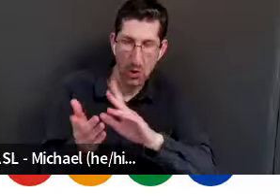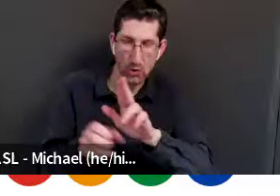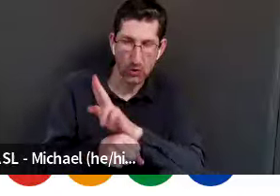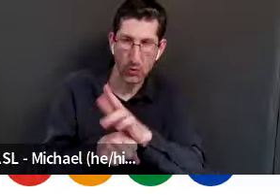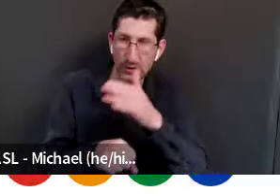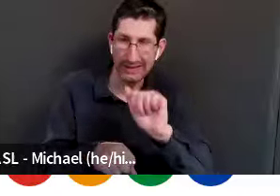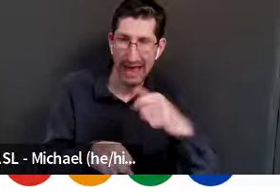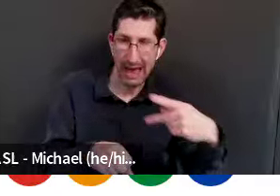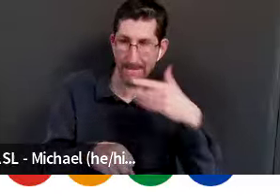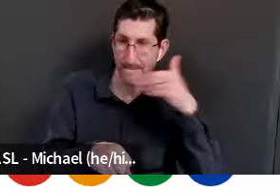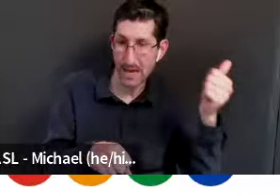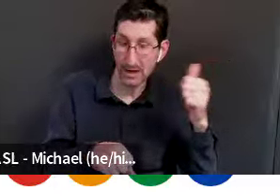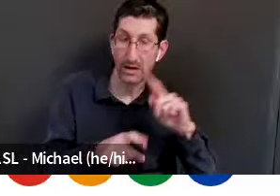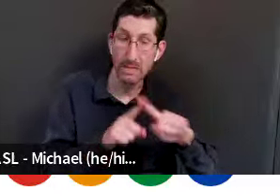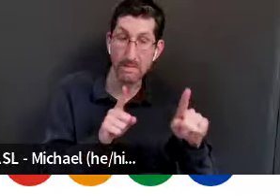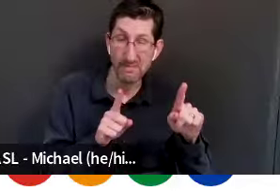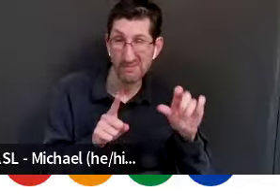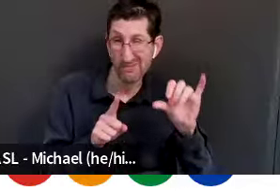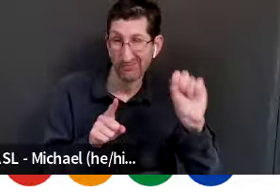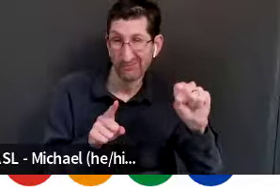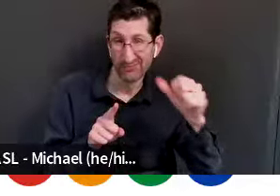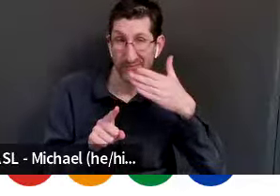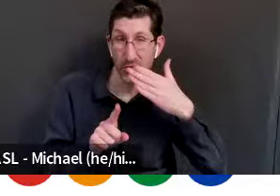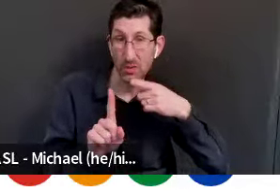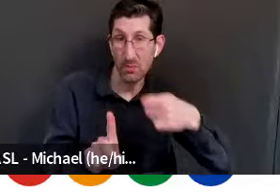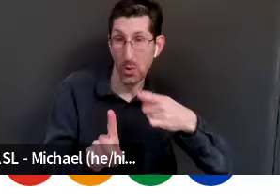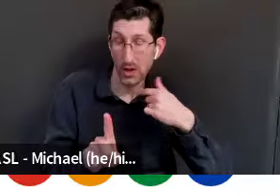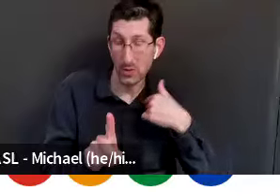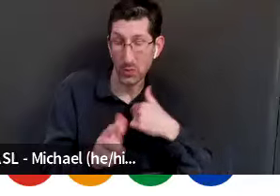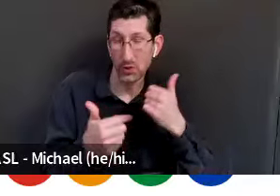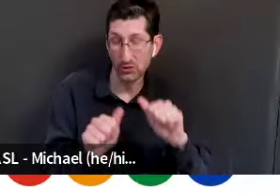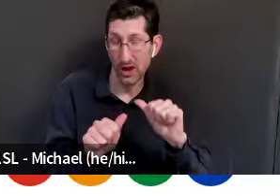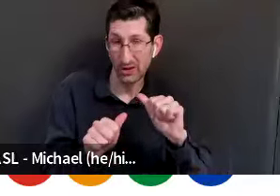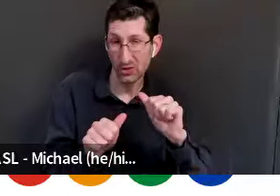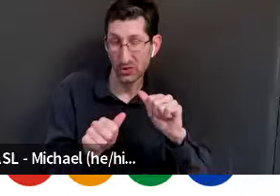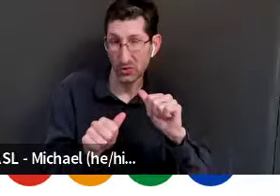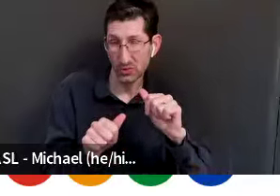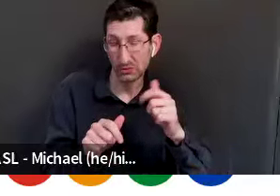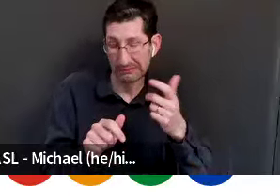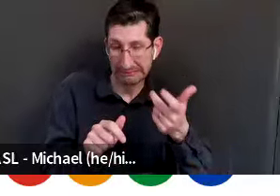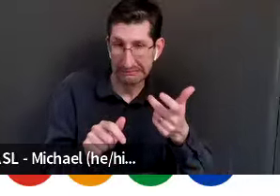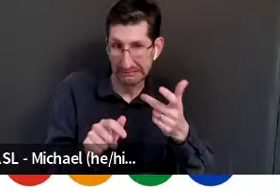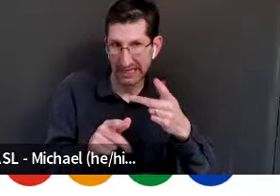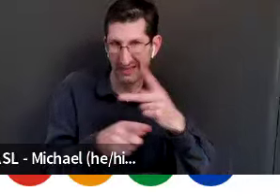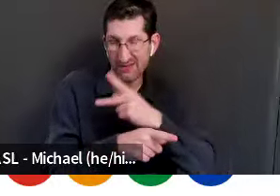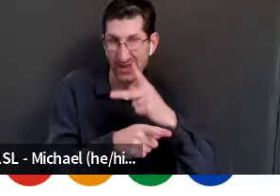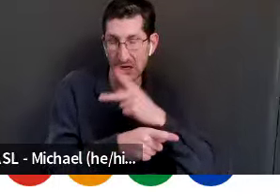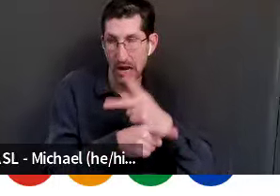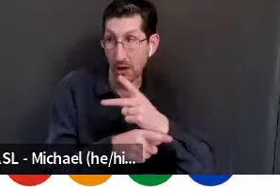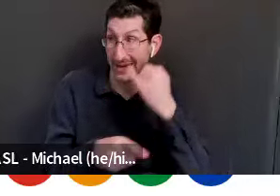CUSTOMERS, HELPING CUSTOMERS DIRECTLY WITH KNOWING HOW TO USE THE 57 APP. PART OF THE COMMUNICATION, GOOD